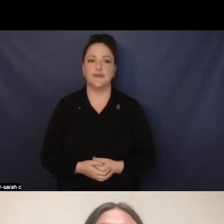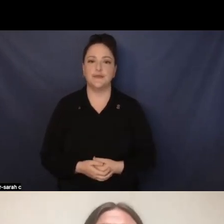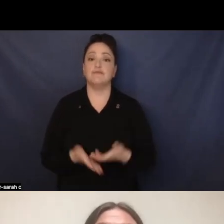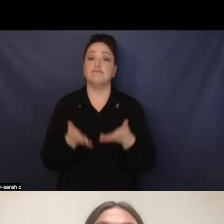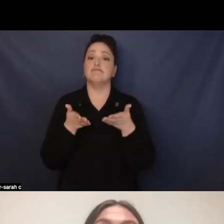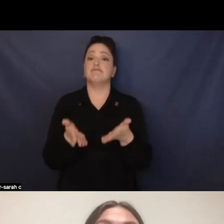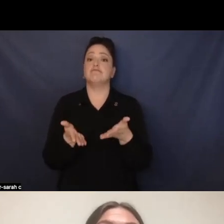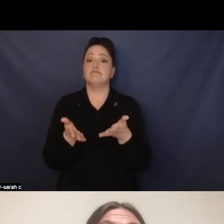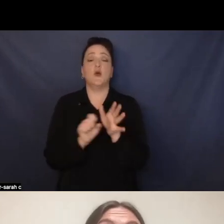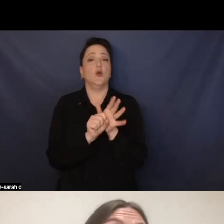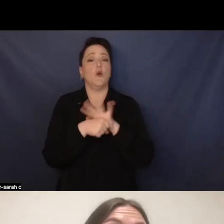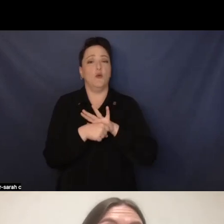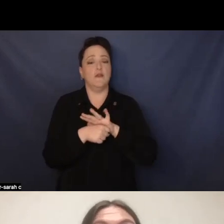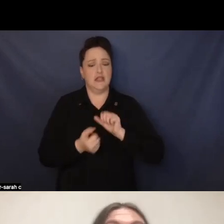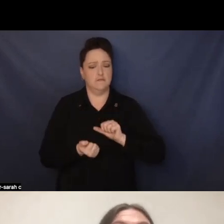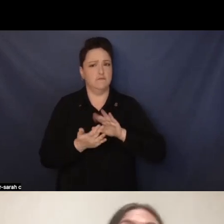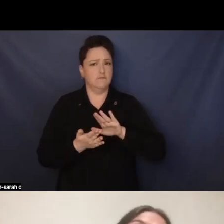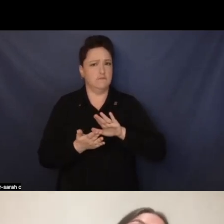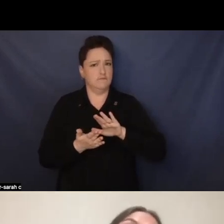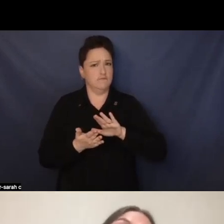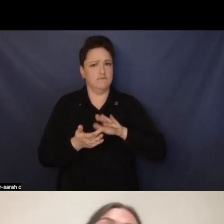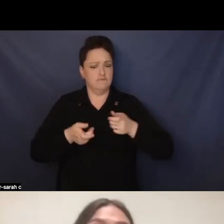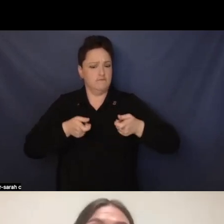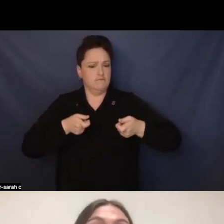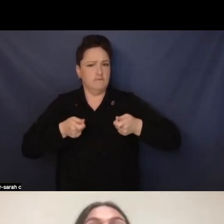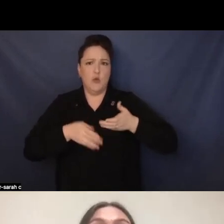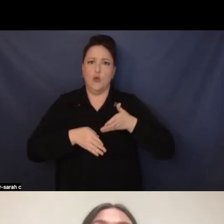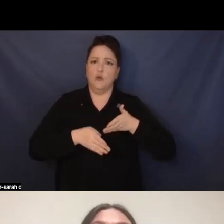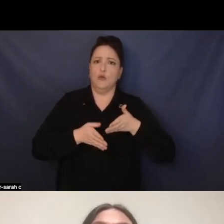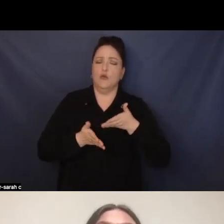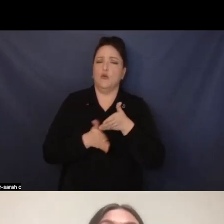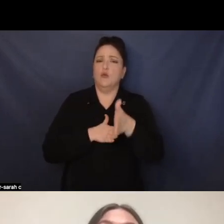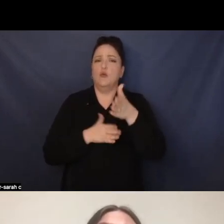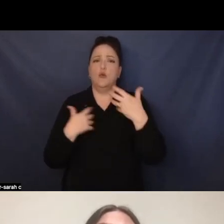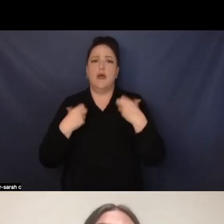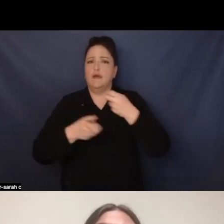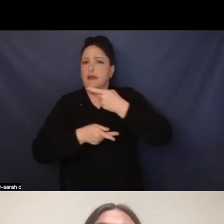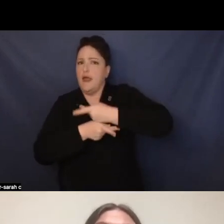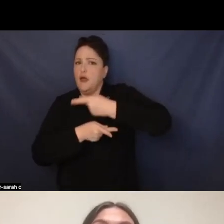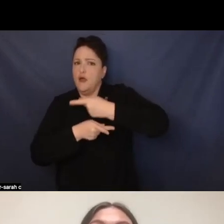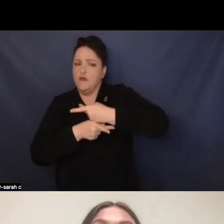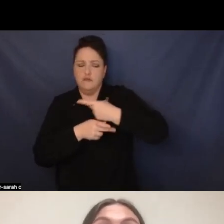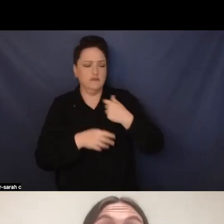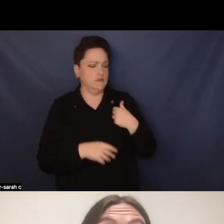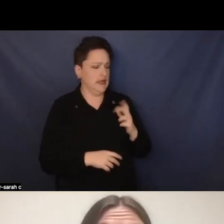measures in healthcare. Coming from a history to present. We will discuss the impact of the